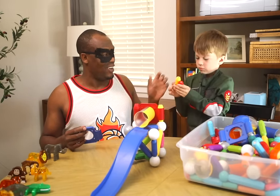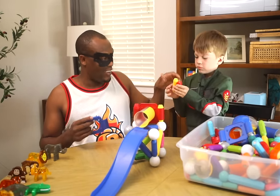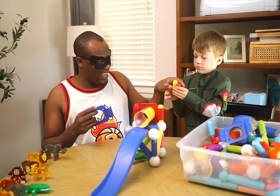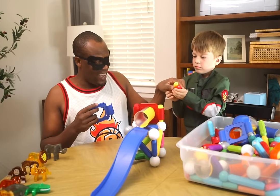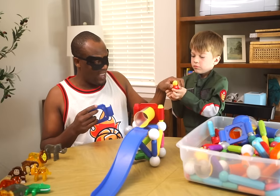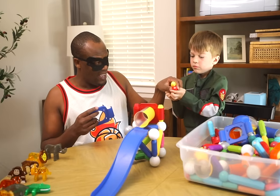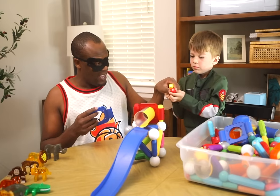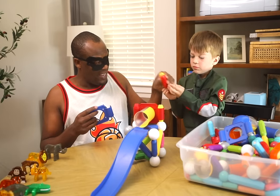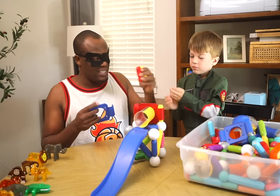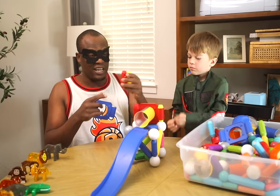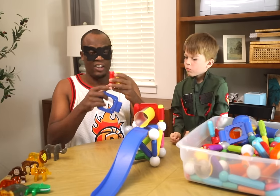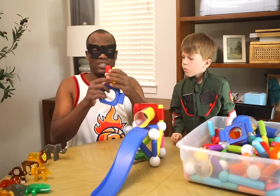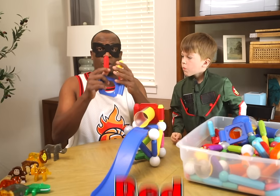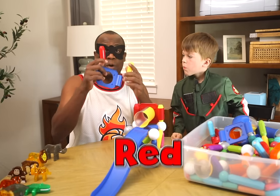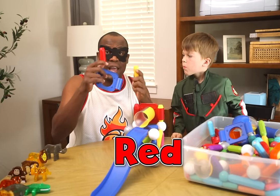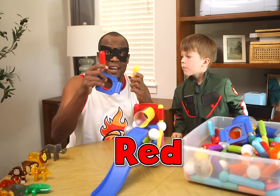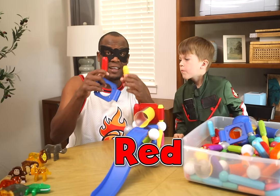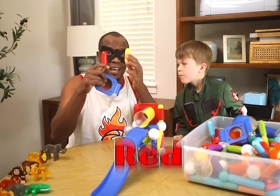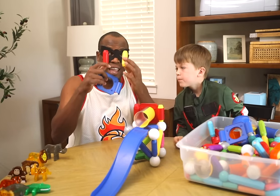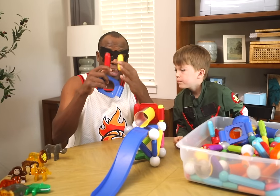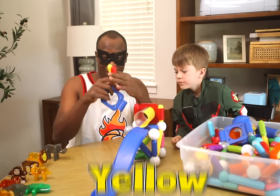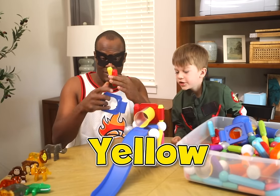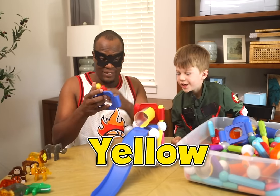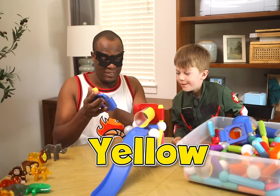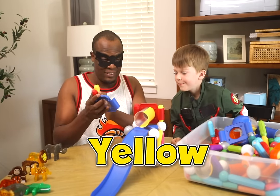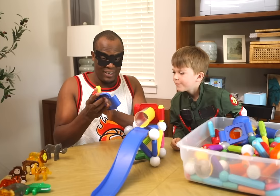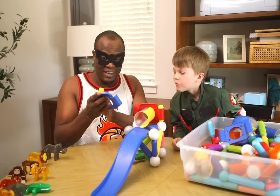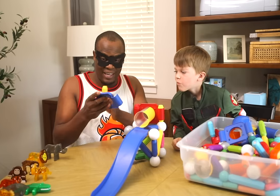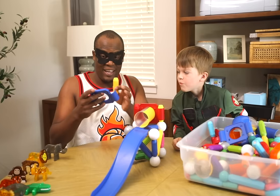Okay, and these colors are red and yellow again.